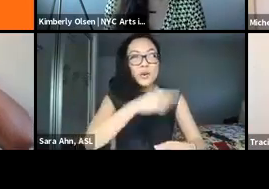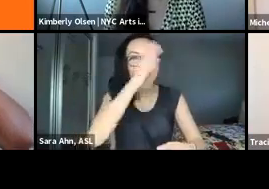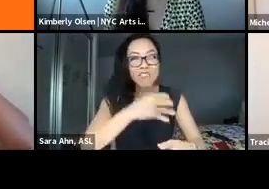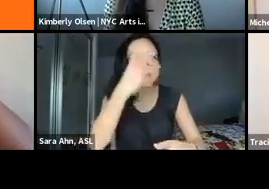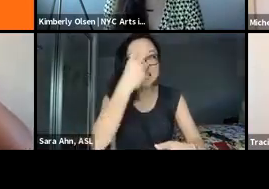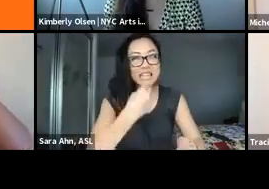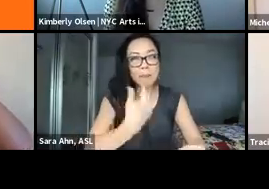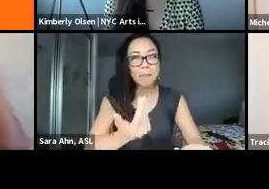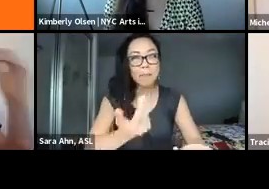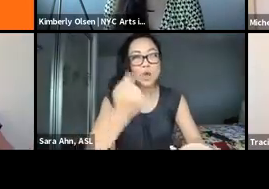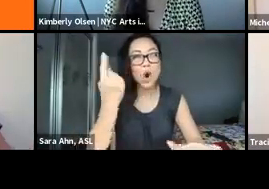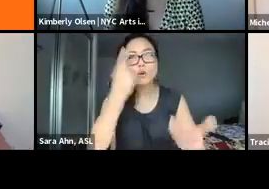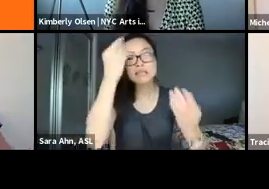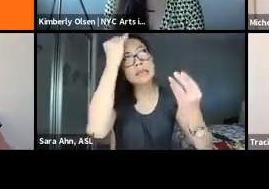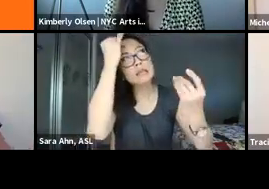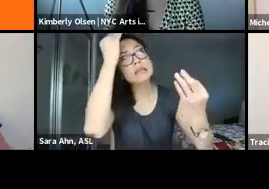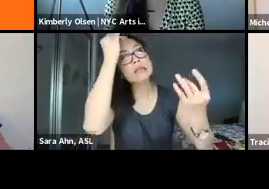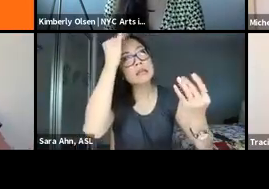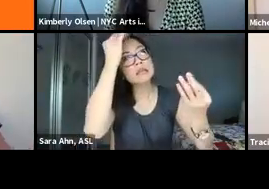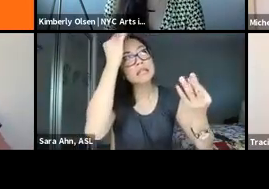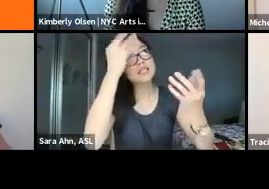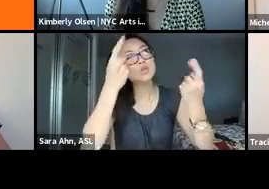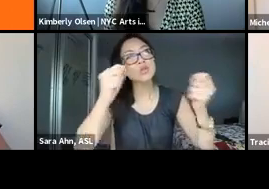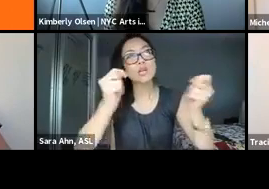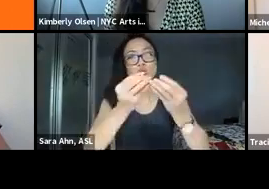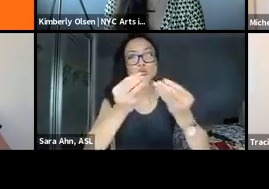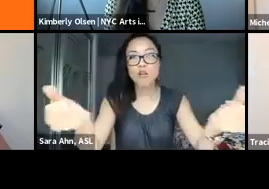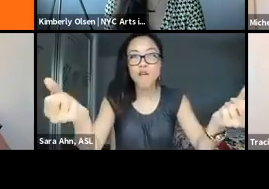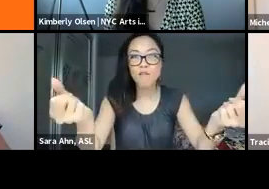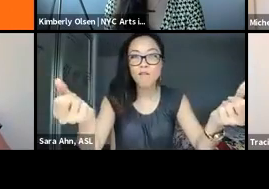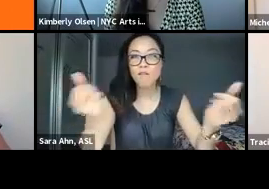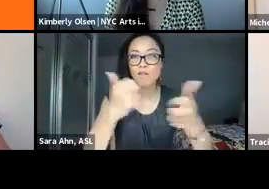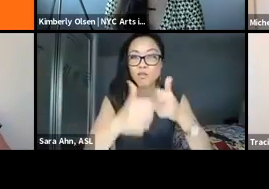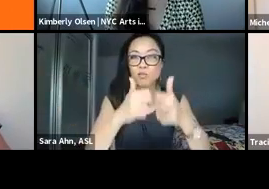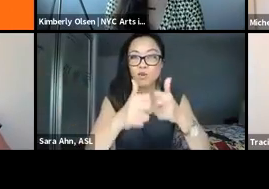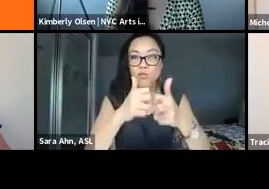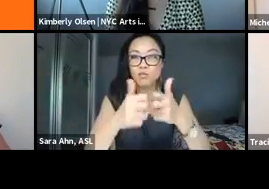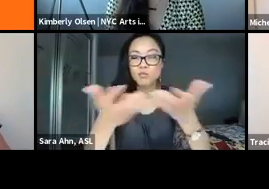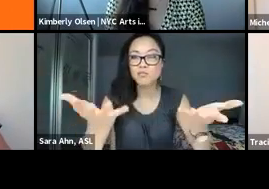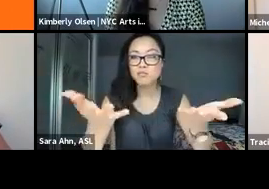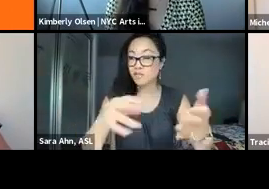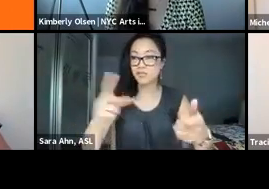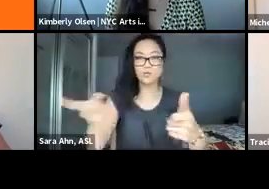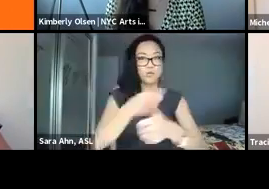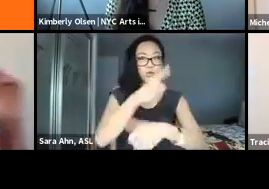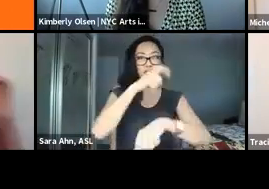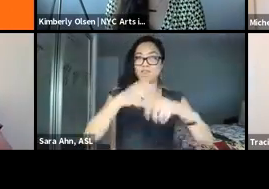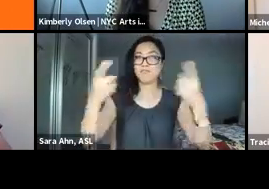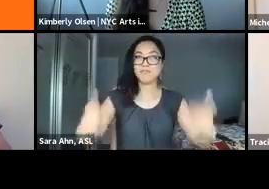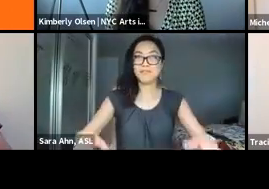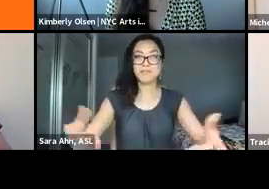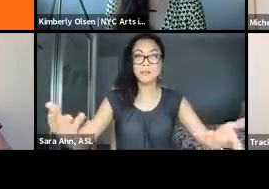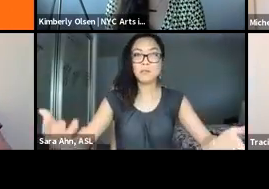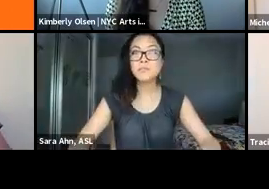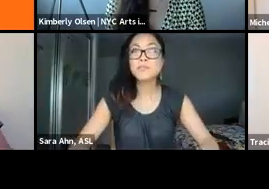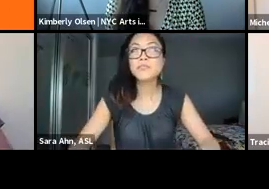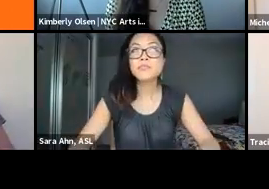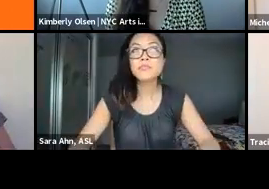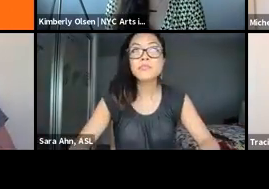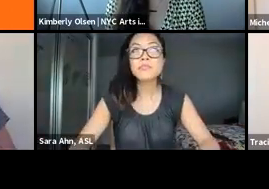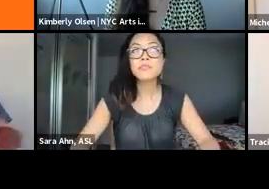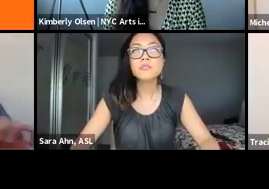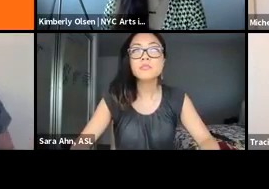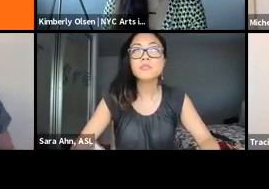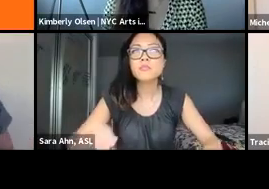artists toolkit as part of our arts education toolkit. It is creating a plan when right